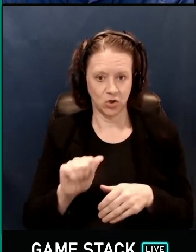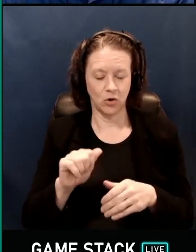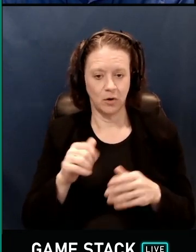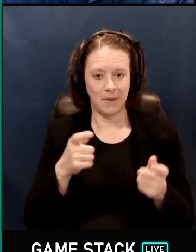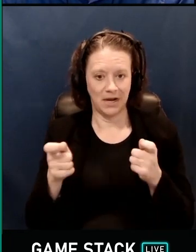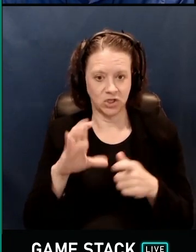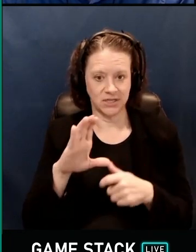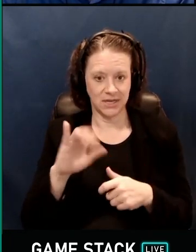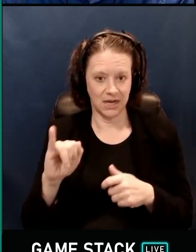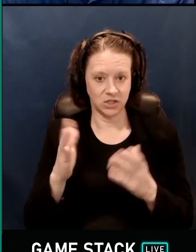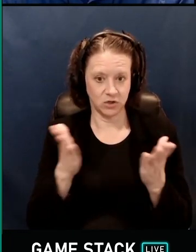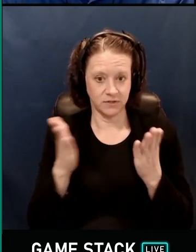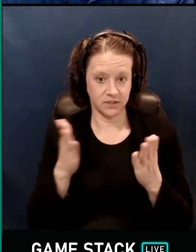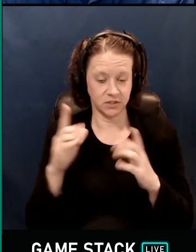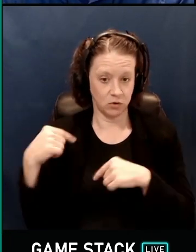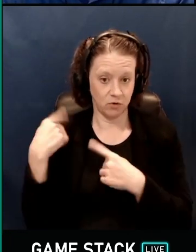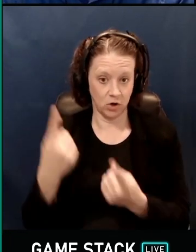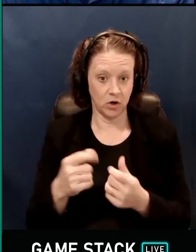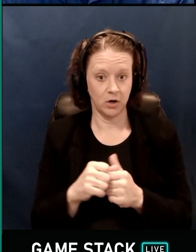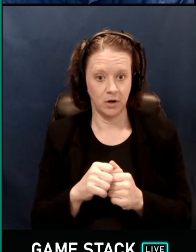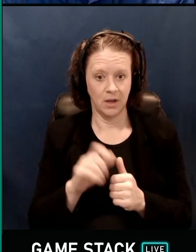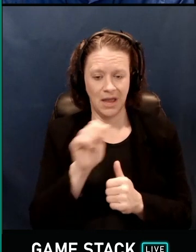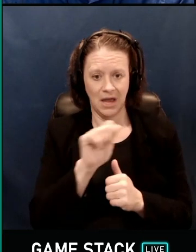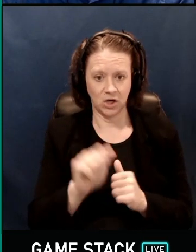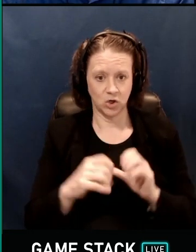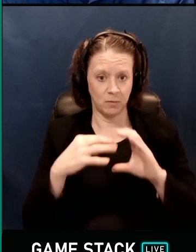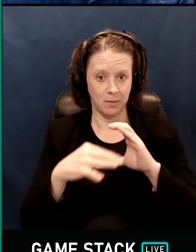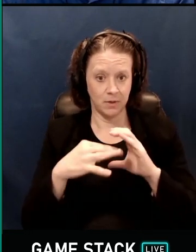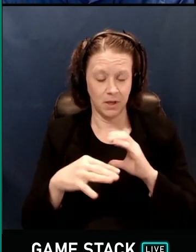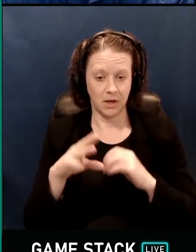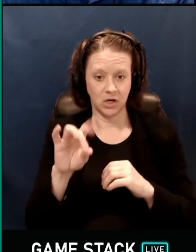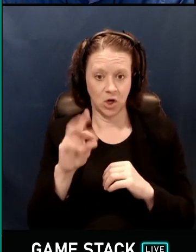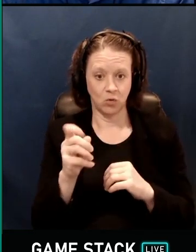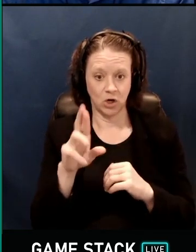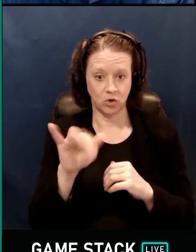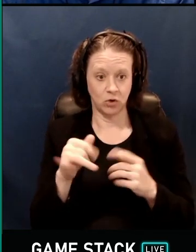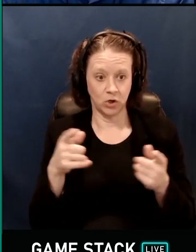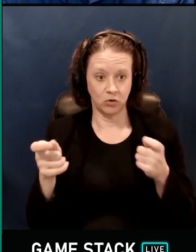As your pipeline's directory controls VMSS with Azure API,